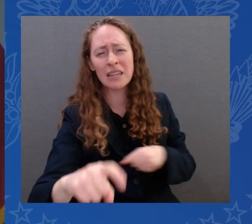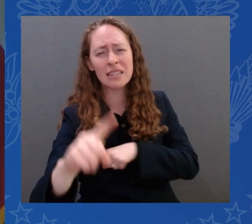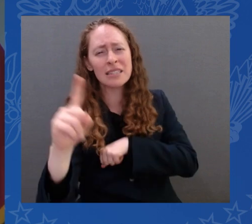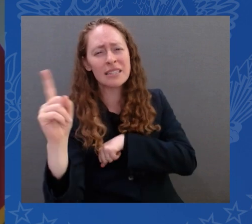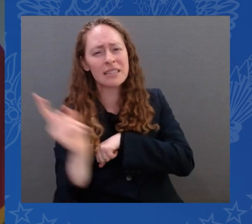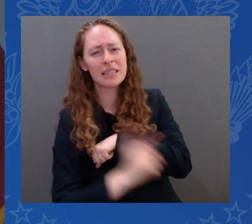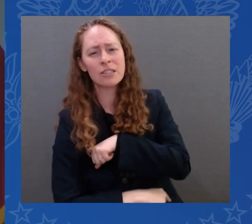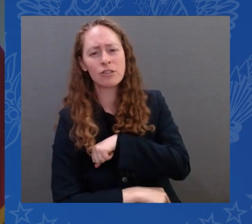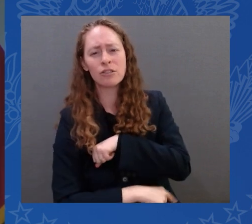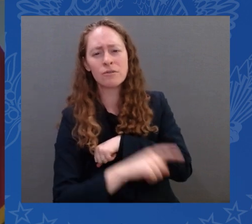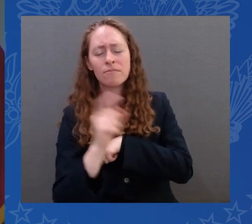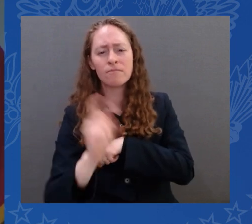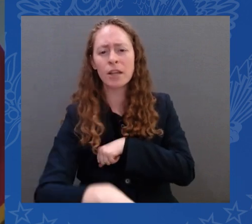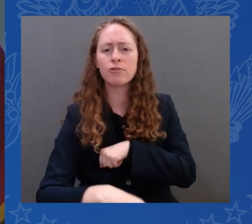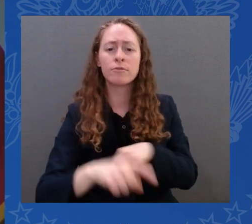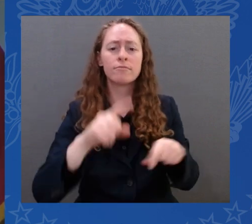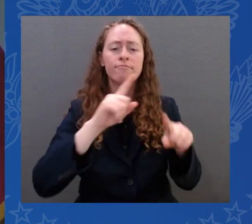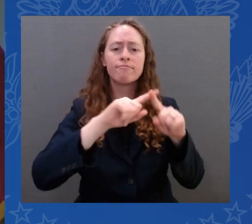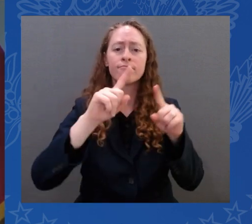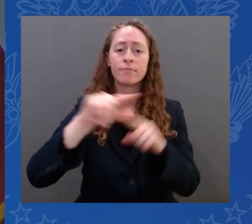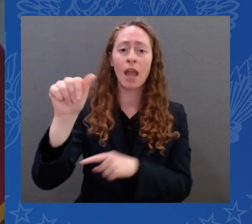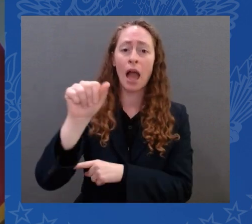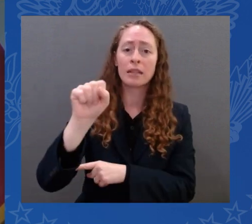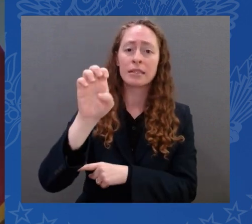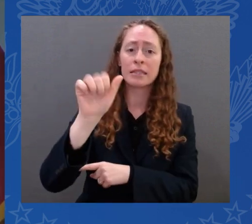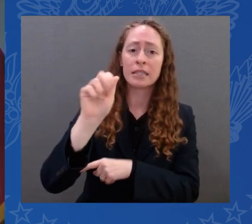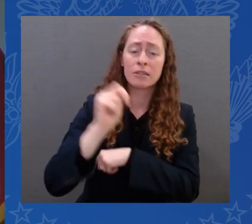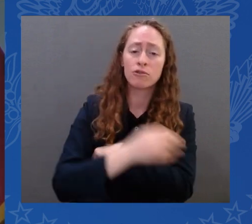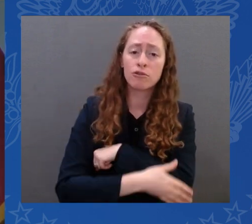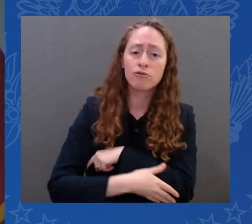would stand up and support those sanctions?